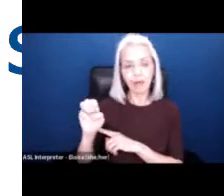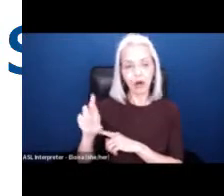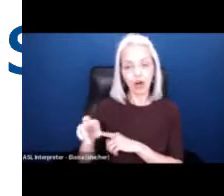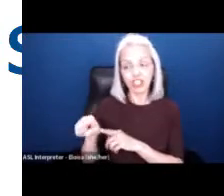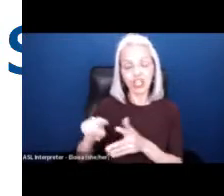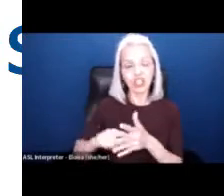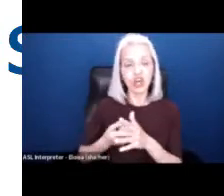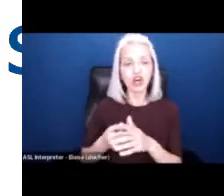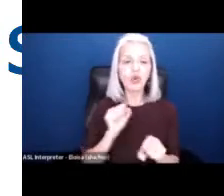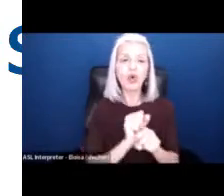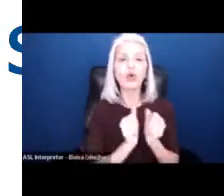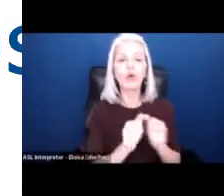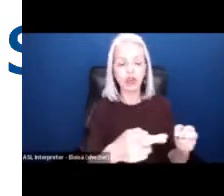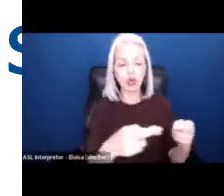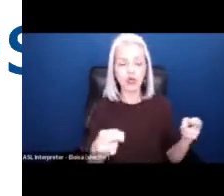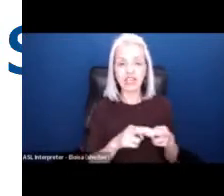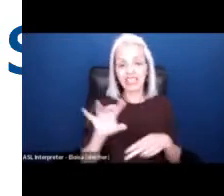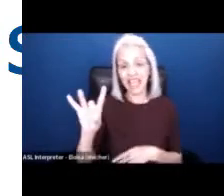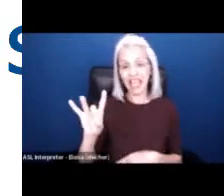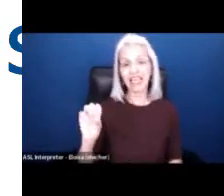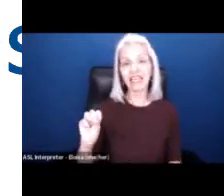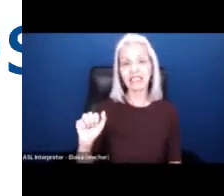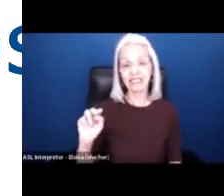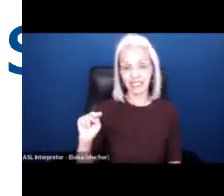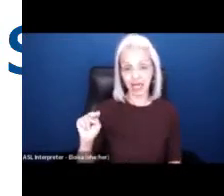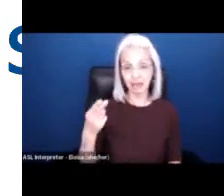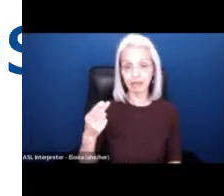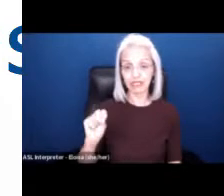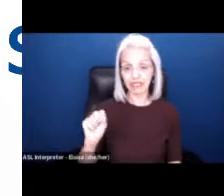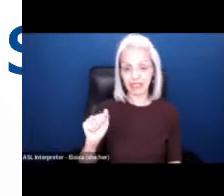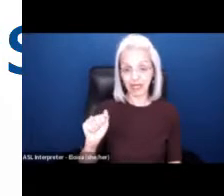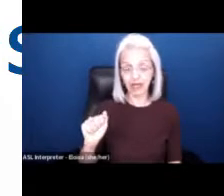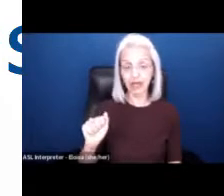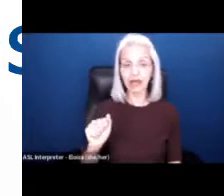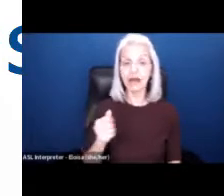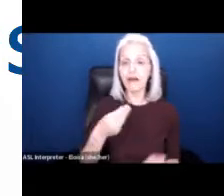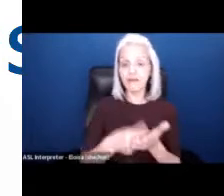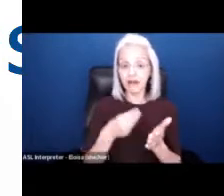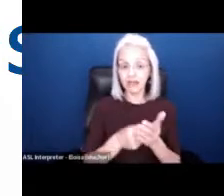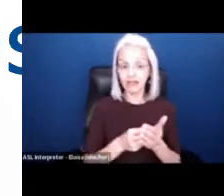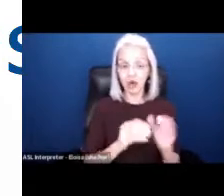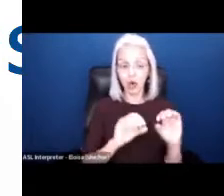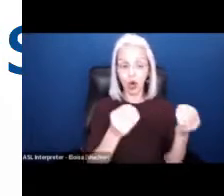eight SAMHSA funded effort in very rural states to expand knowledge in traumatic brain